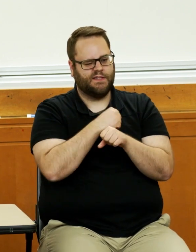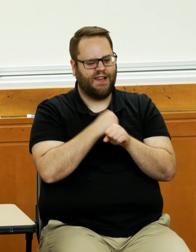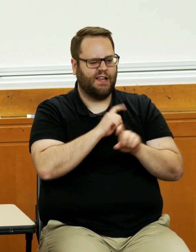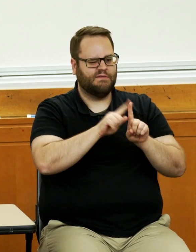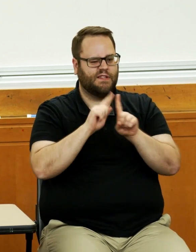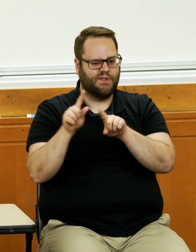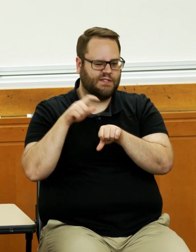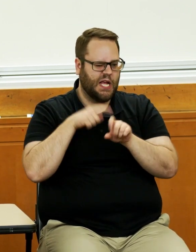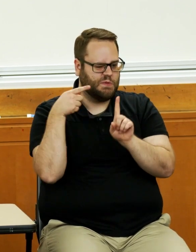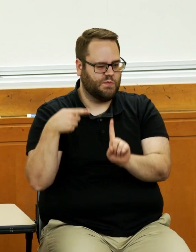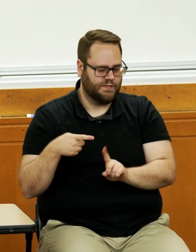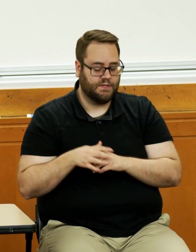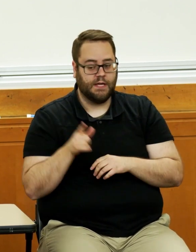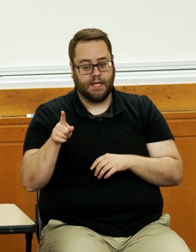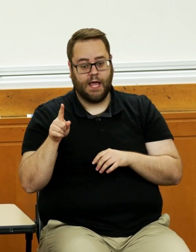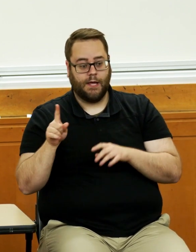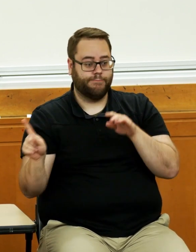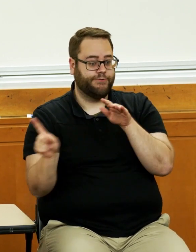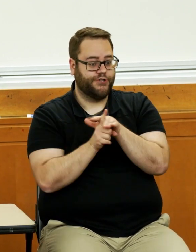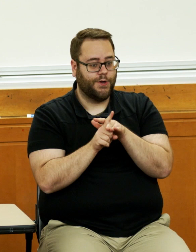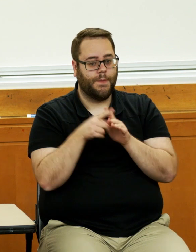They've literally showed up and camped out in parks in our neighborhood,